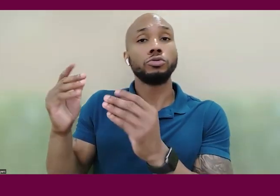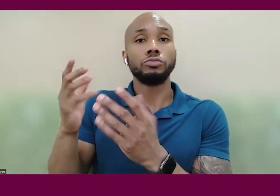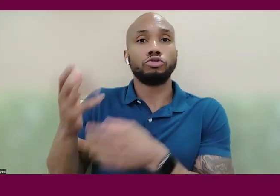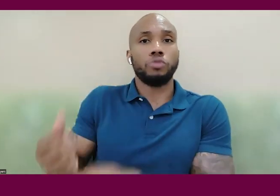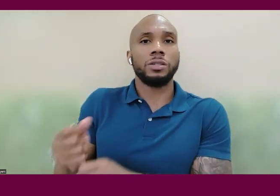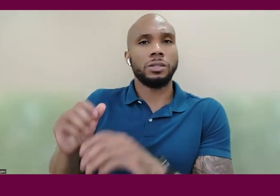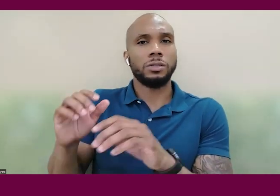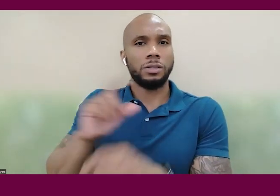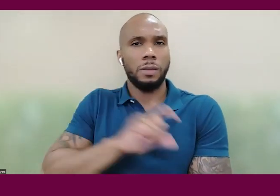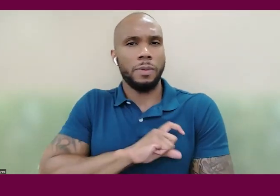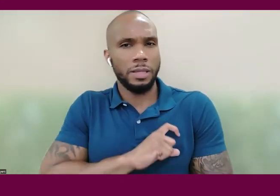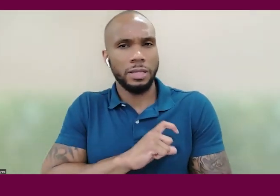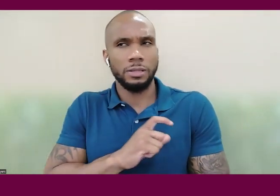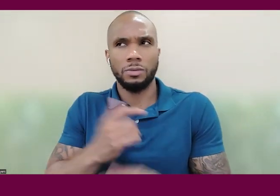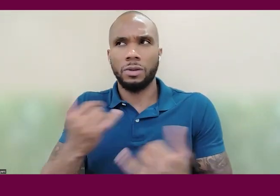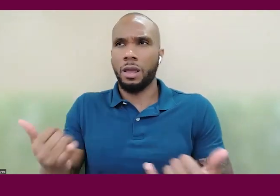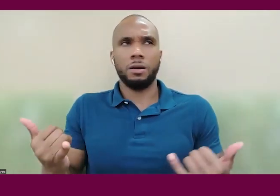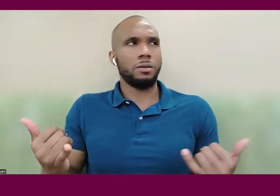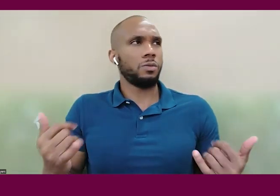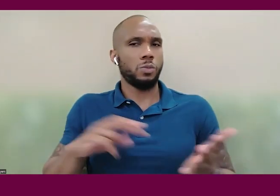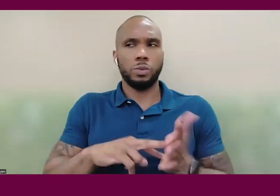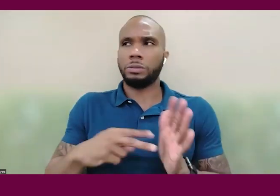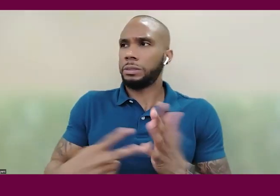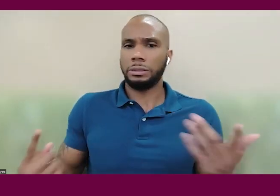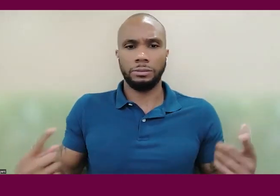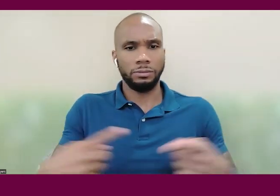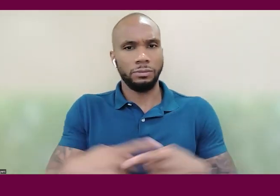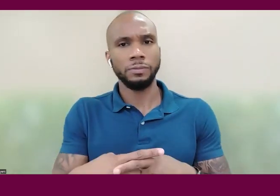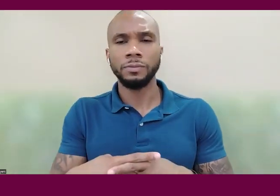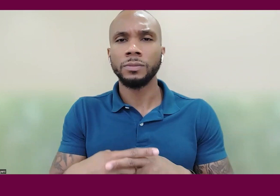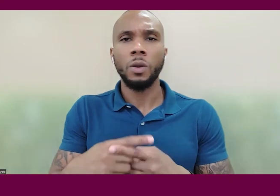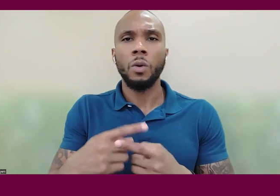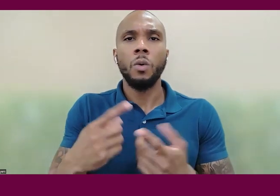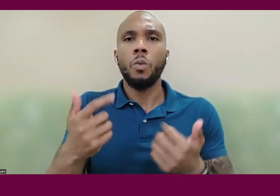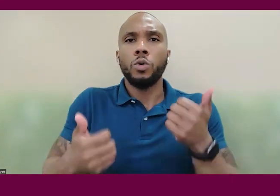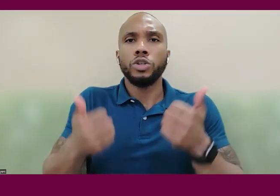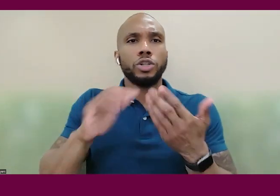So what did that mean for her and what community could they go to?